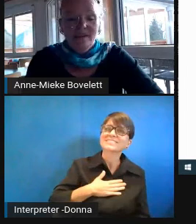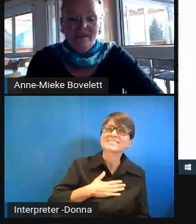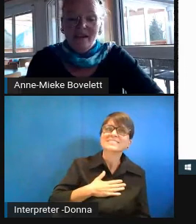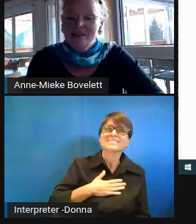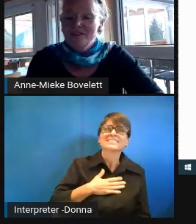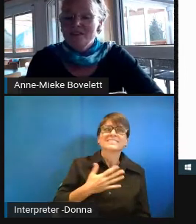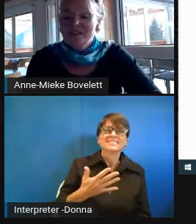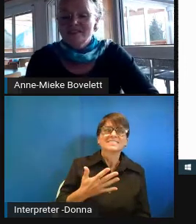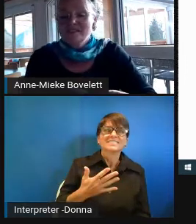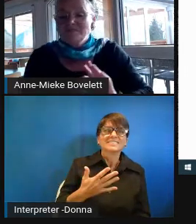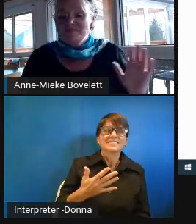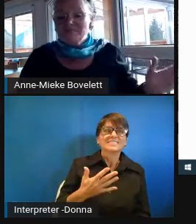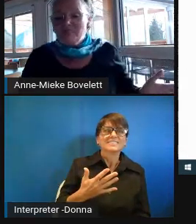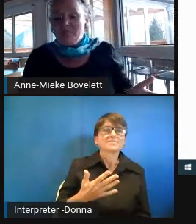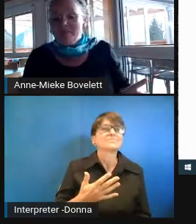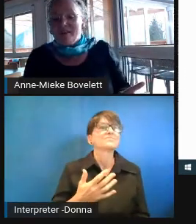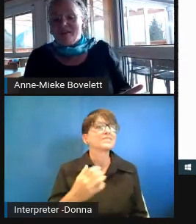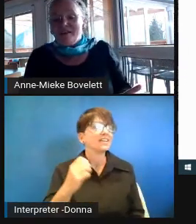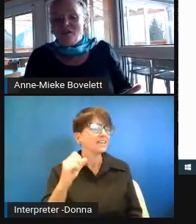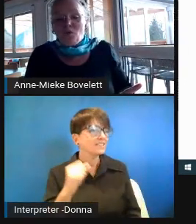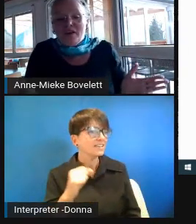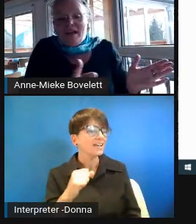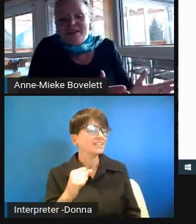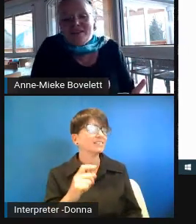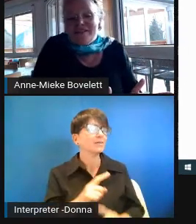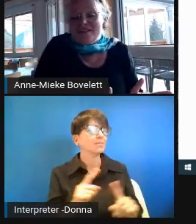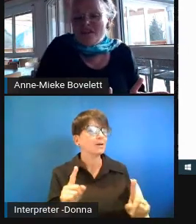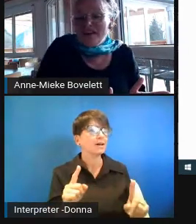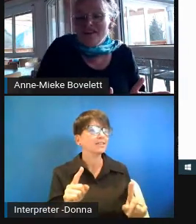The thing is, on one hand, they did great